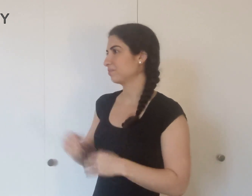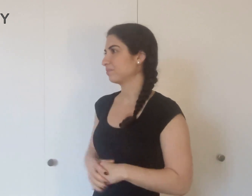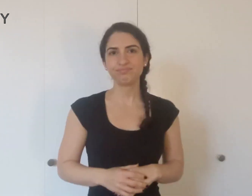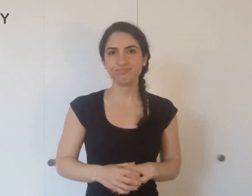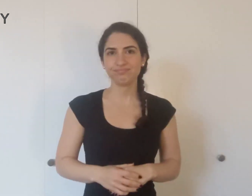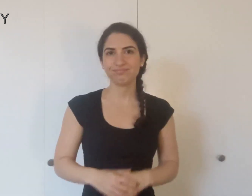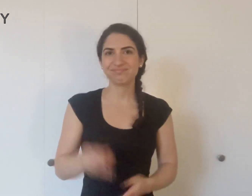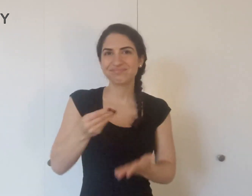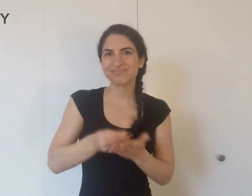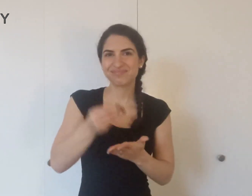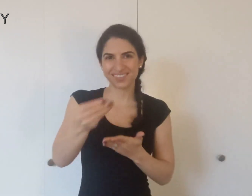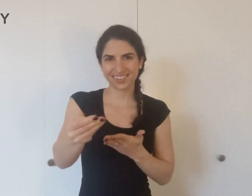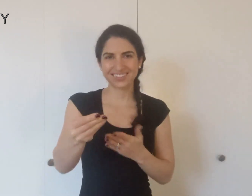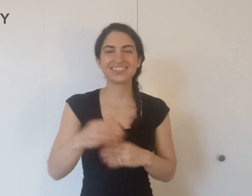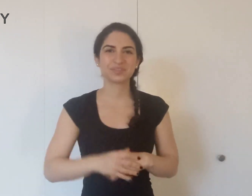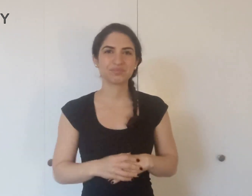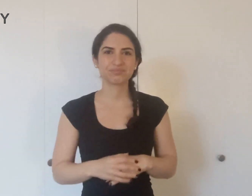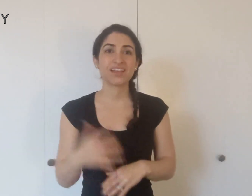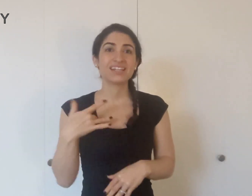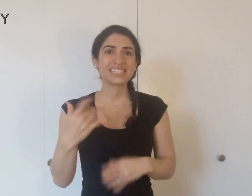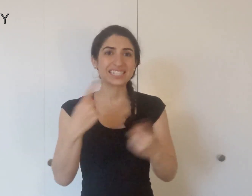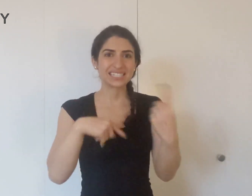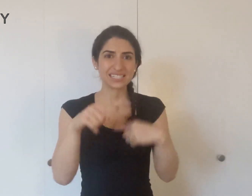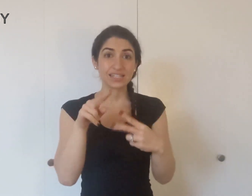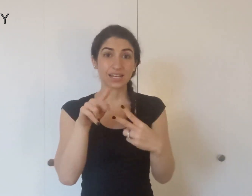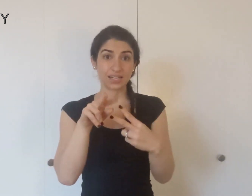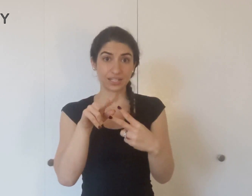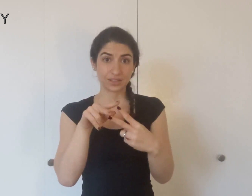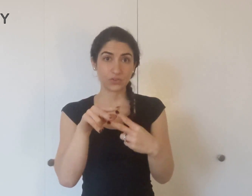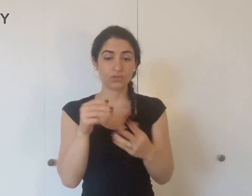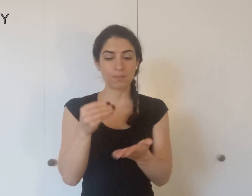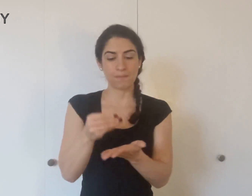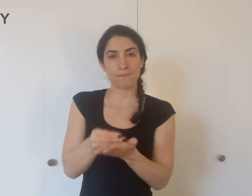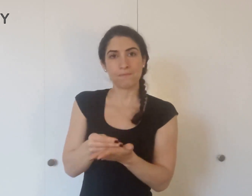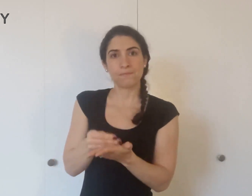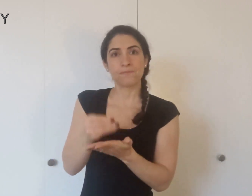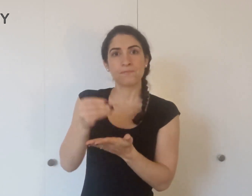BUY And it tends to be signed either like that, BUY,